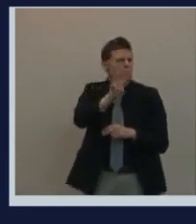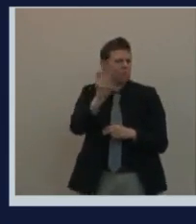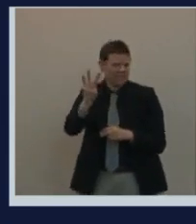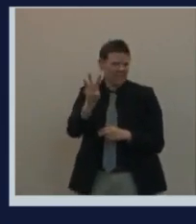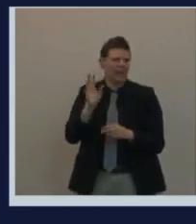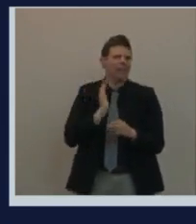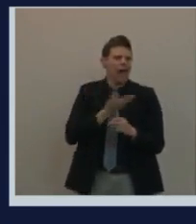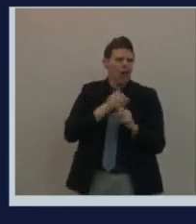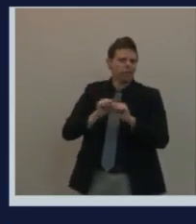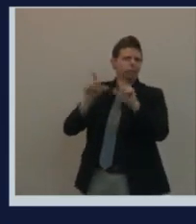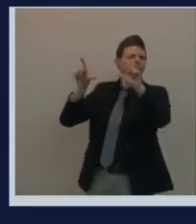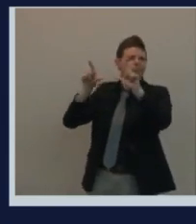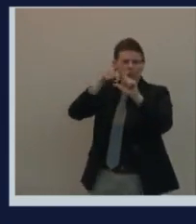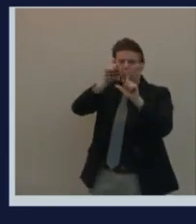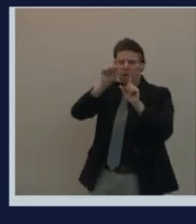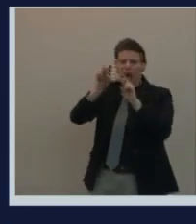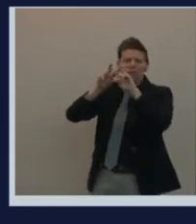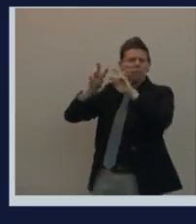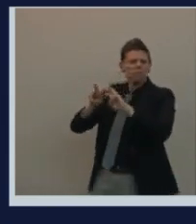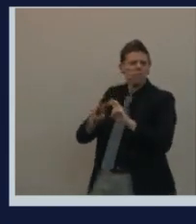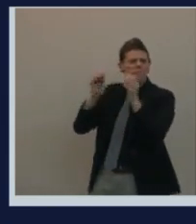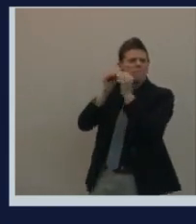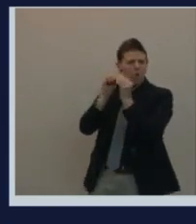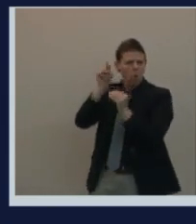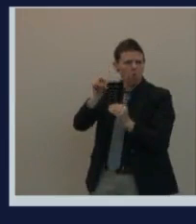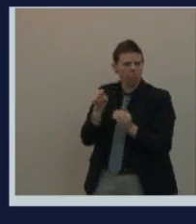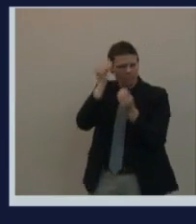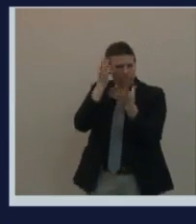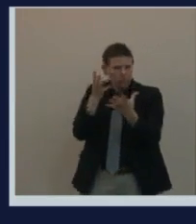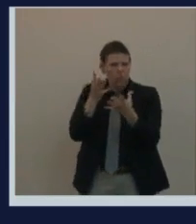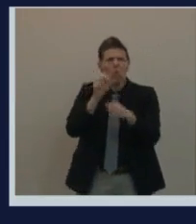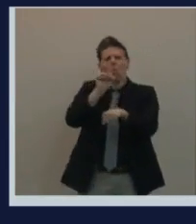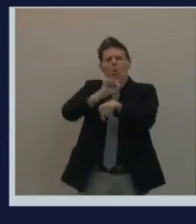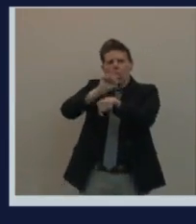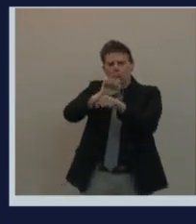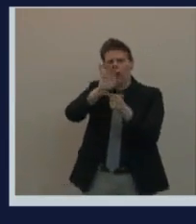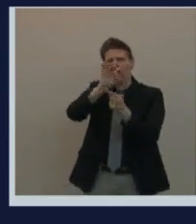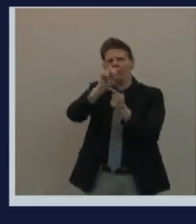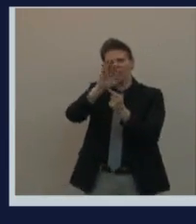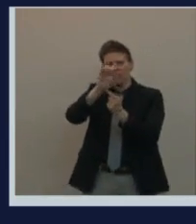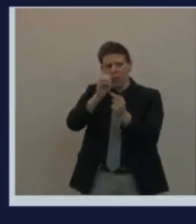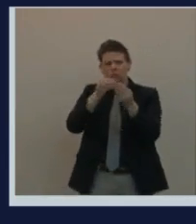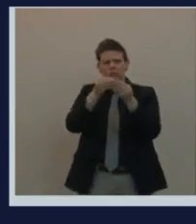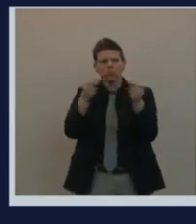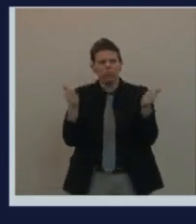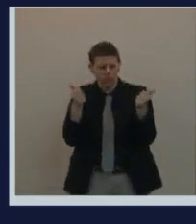STATE. AND M. EUS YOU CAN ALSO GO TO OUR NEW MEXICO GOVERNMENT WEBSITE.